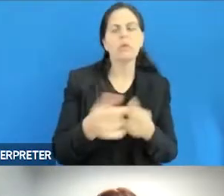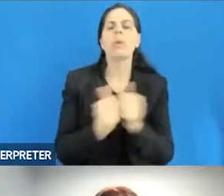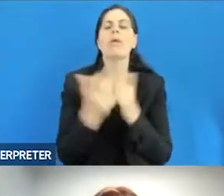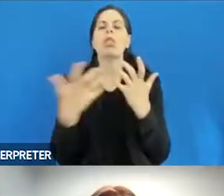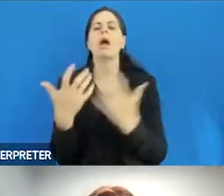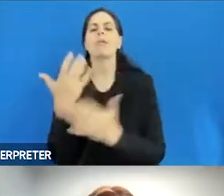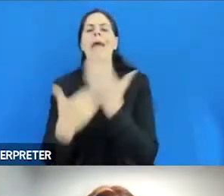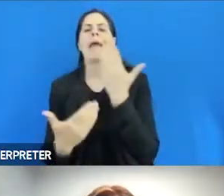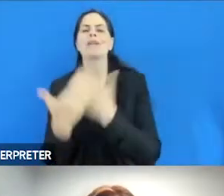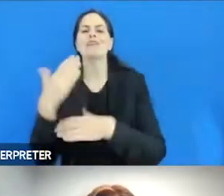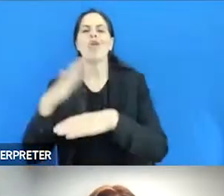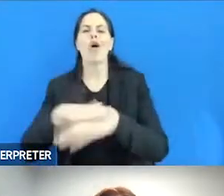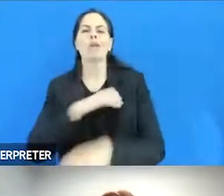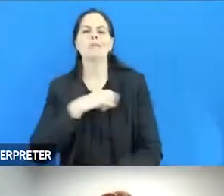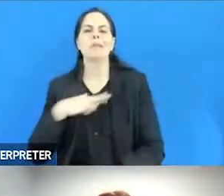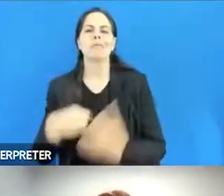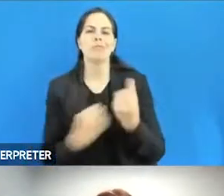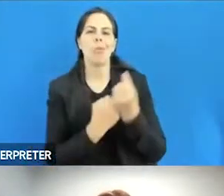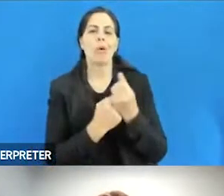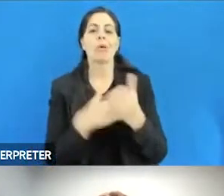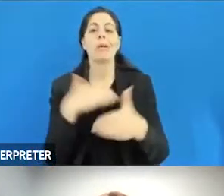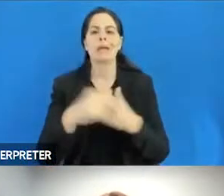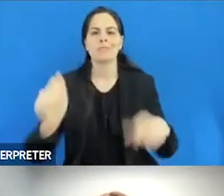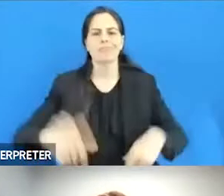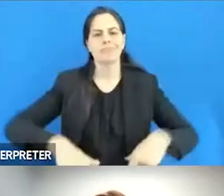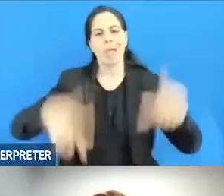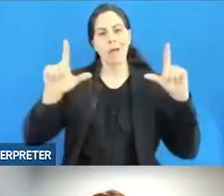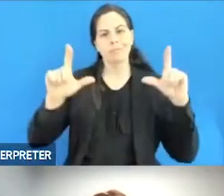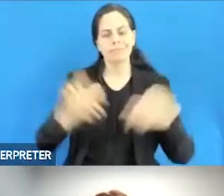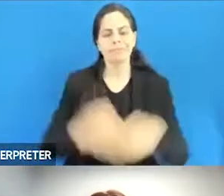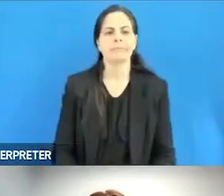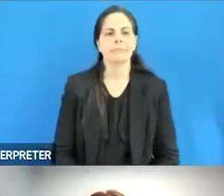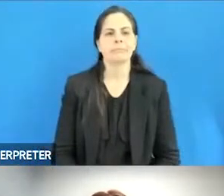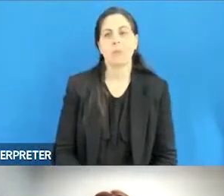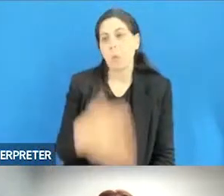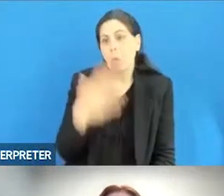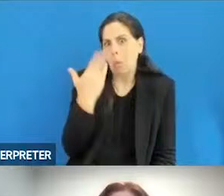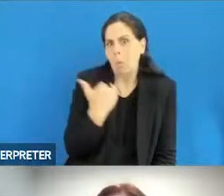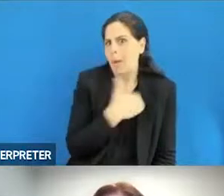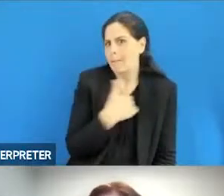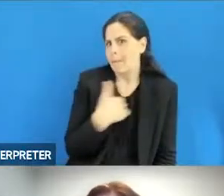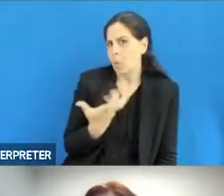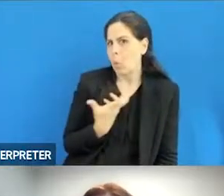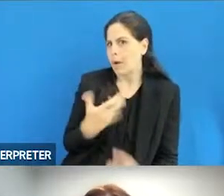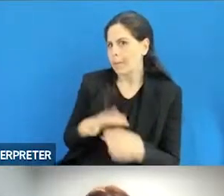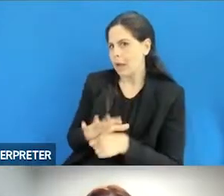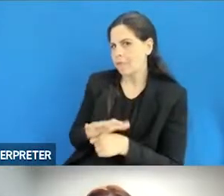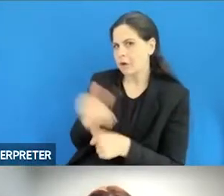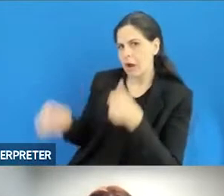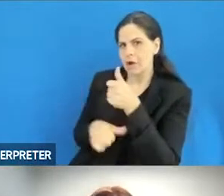Next slide. So why should a member wanna be sure to be covered under a podcast agreement,